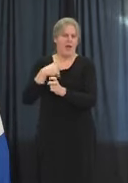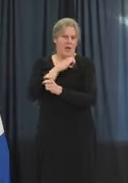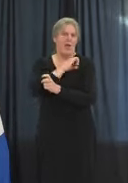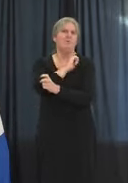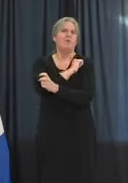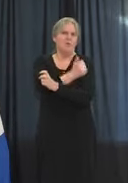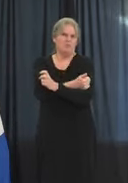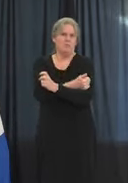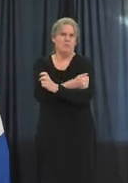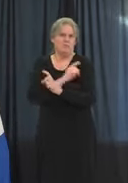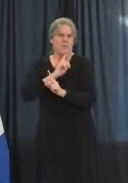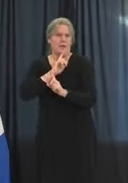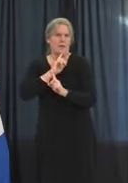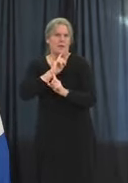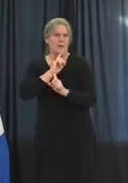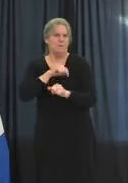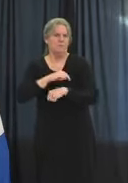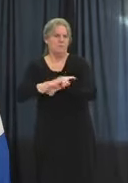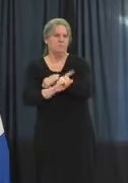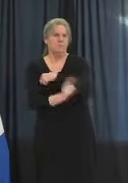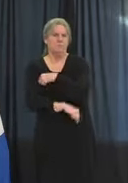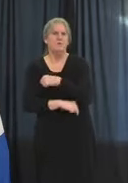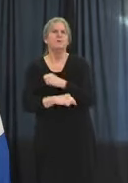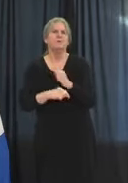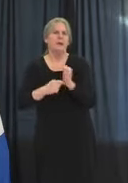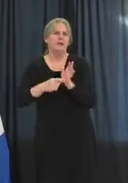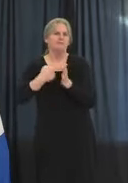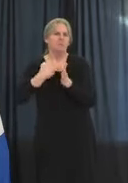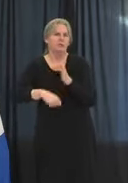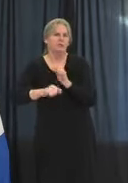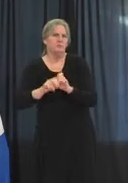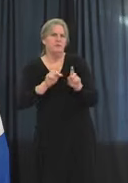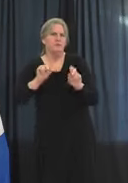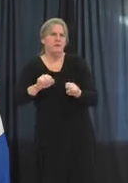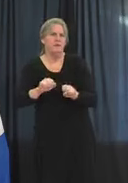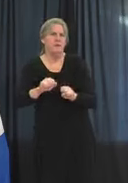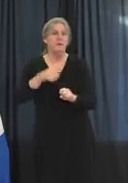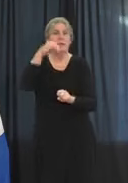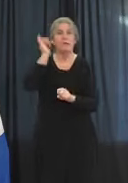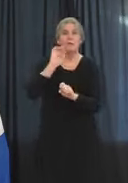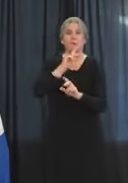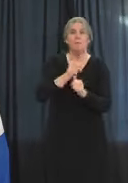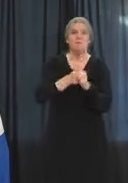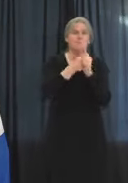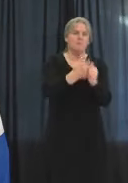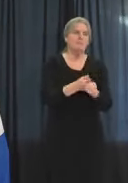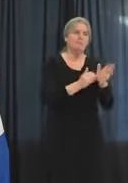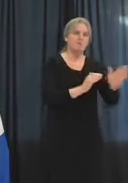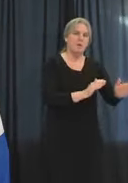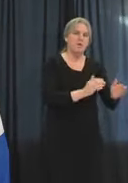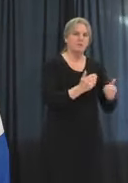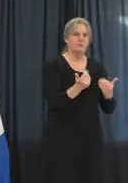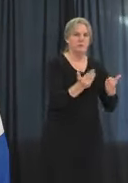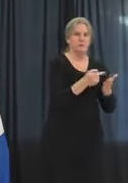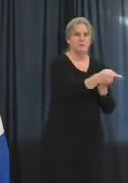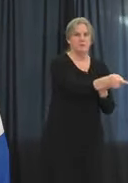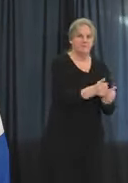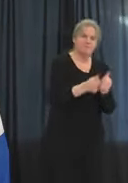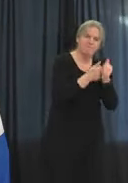authority to report offences. Yukoners, you must take the direction of Dr Hanley seriously.